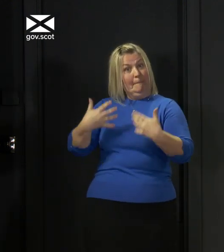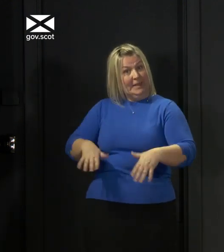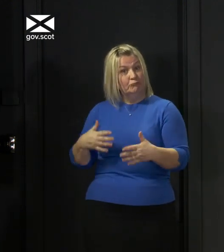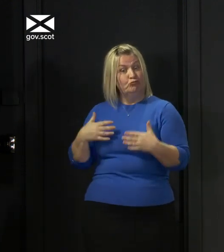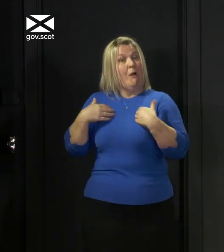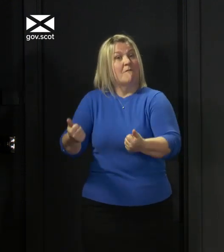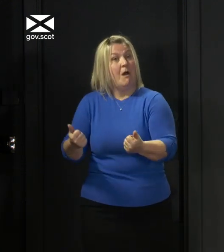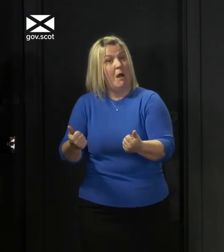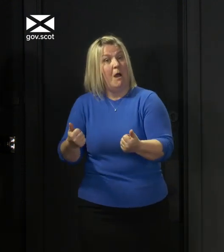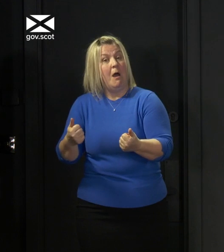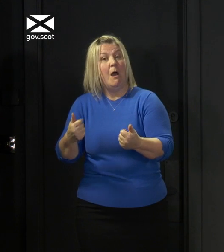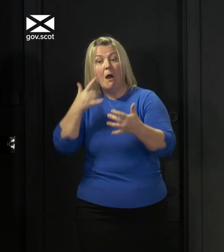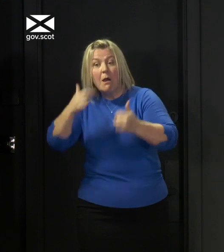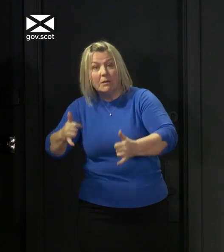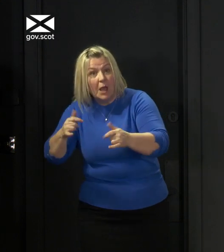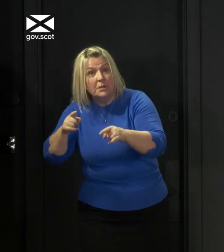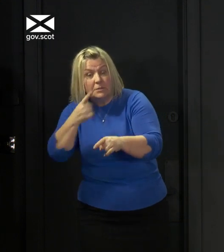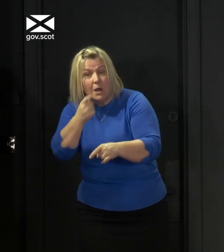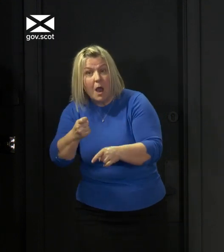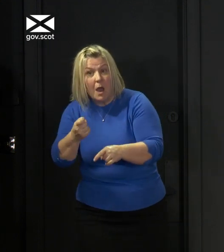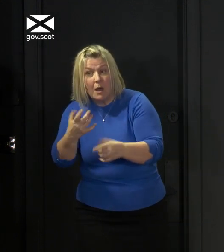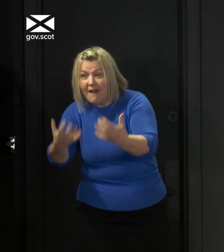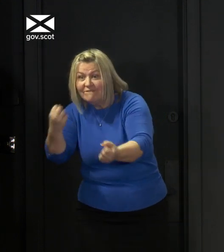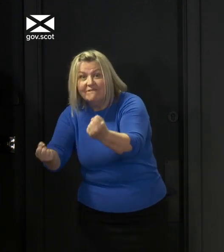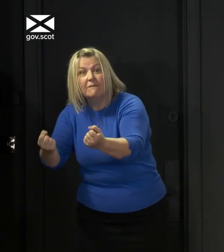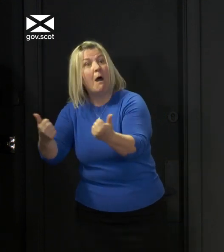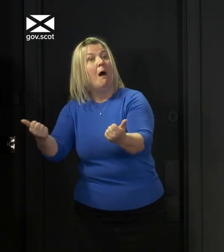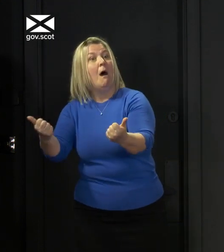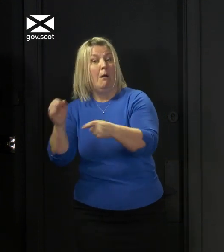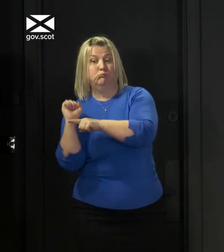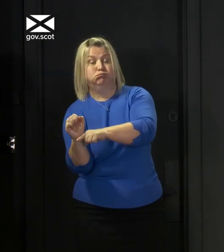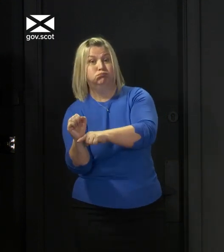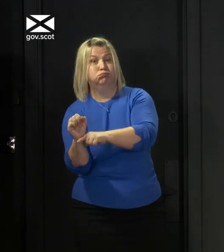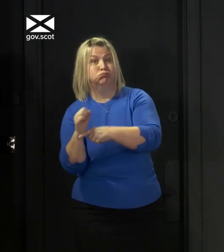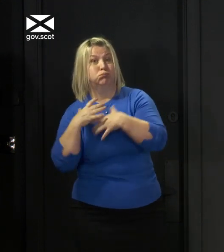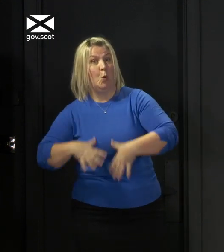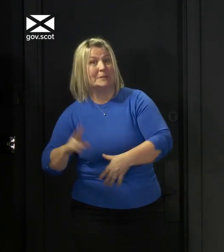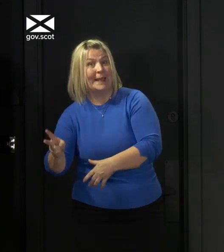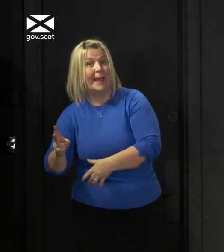information on just what degree of immunity this virus can fares but I'm